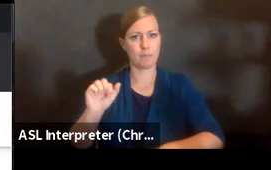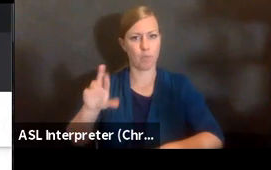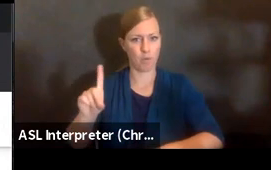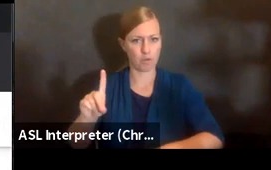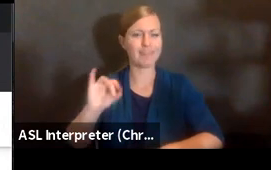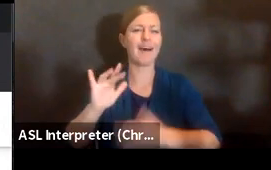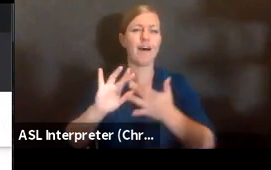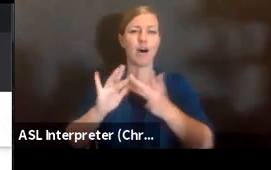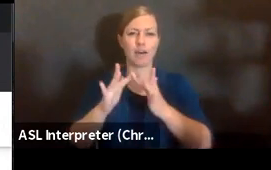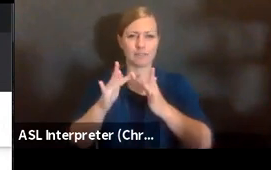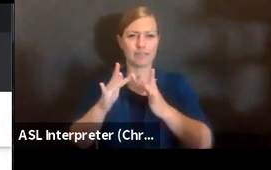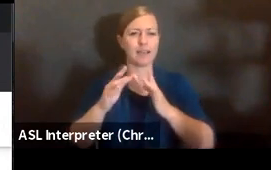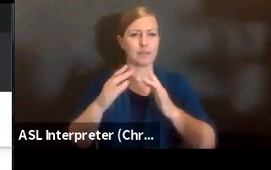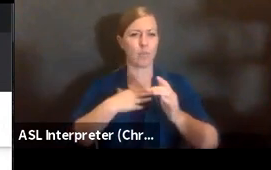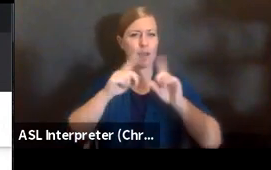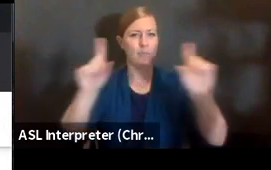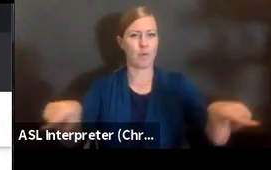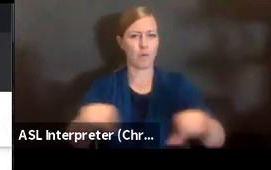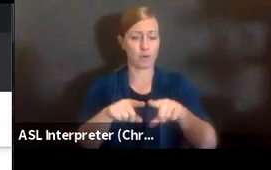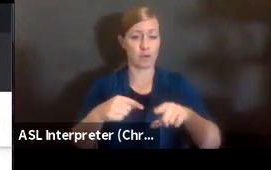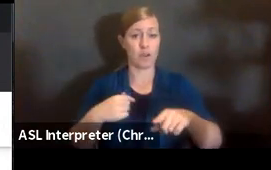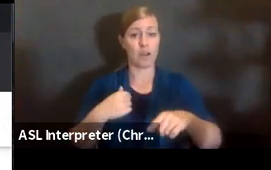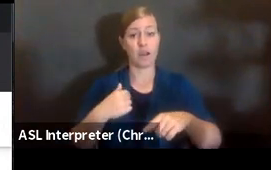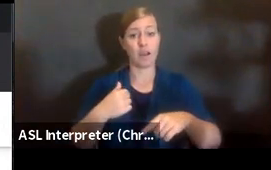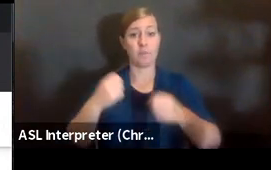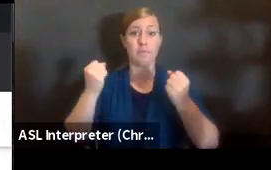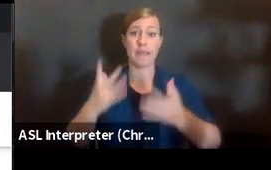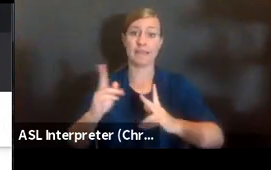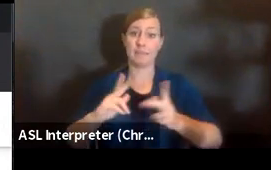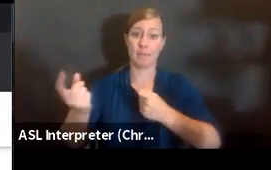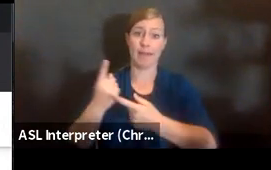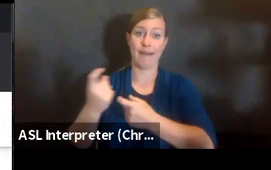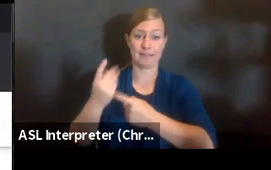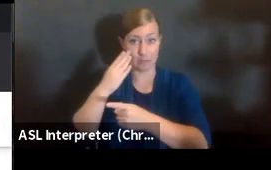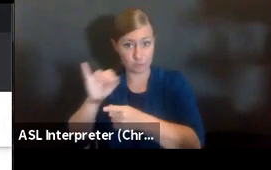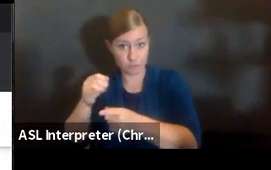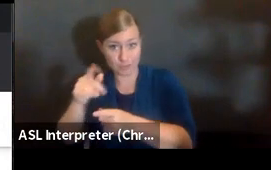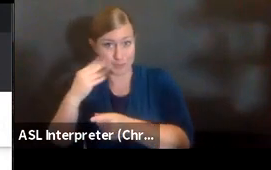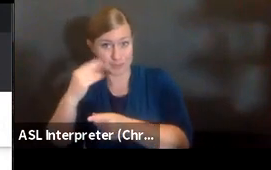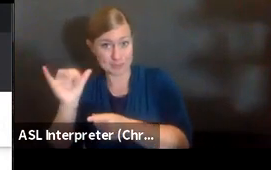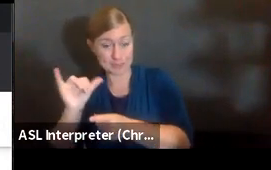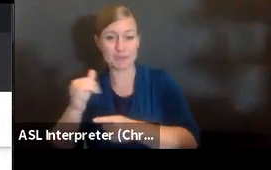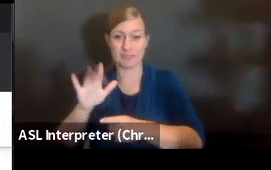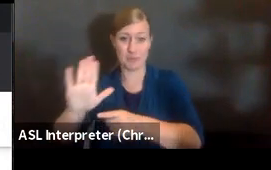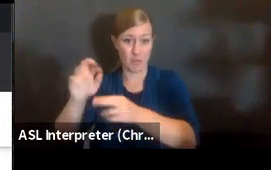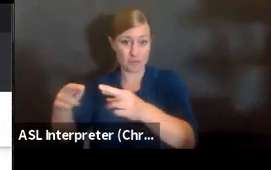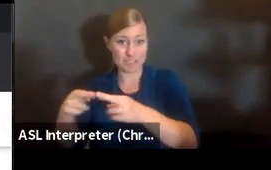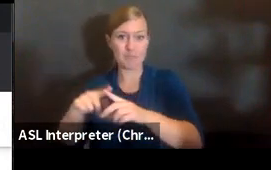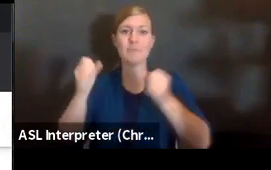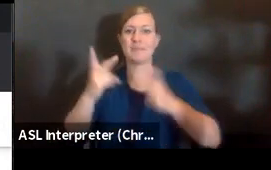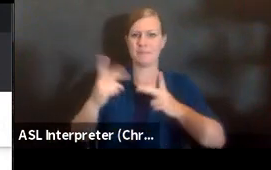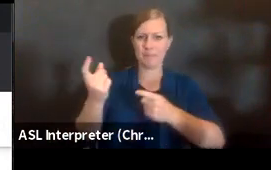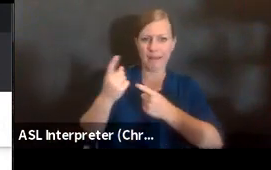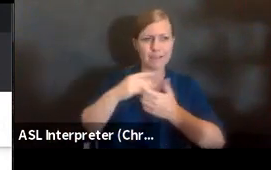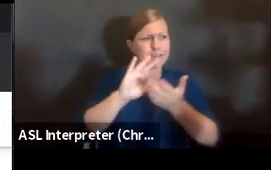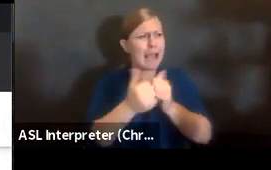Katherine Livick - ESD 112: And I can't tell you how many questions I personally have received. Jeff, I don't know about you and your region, but I've been getting a lot of questions about how do I do a whiteboard with virtual.